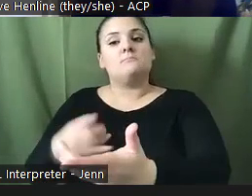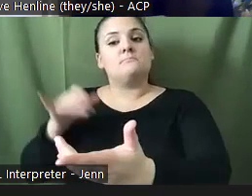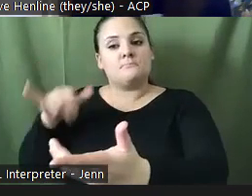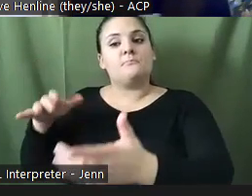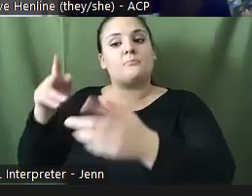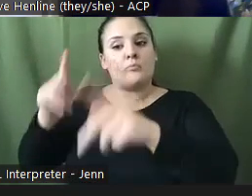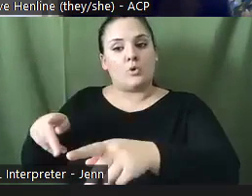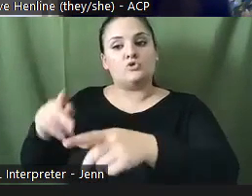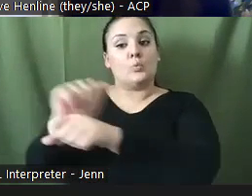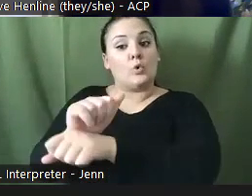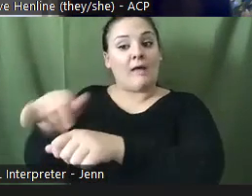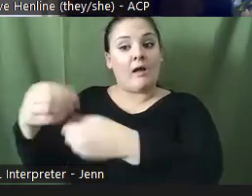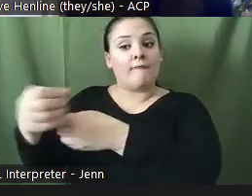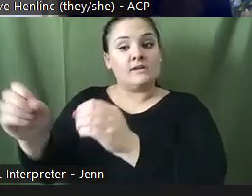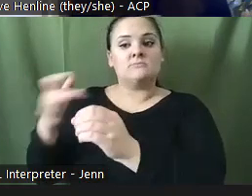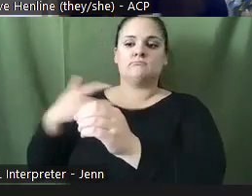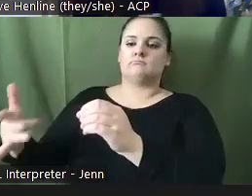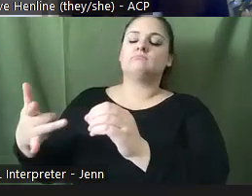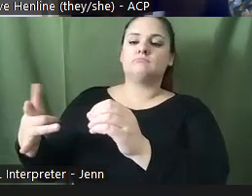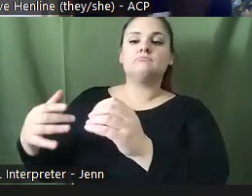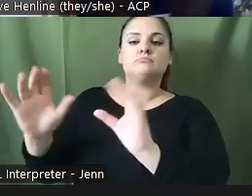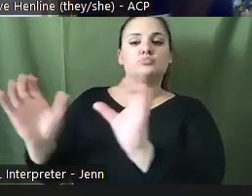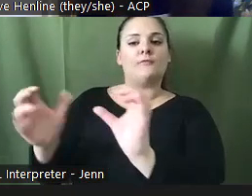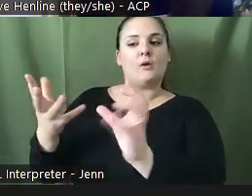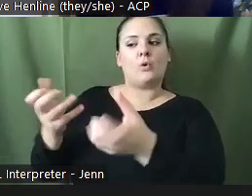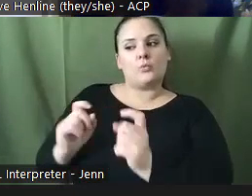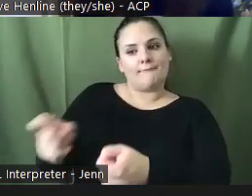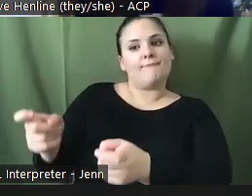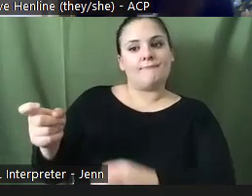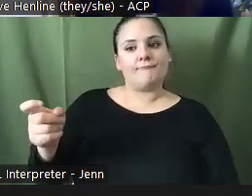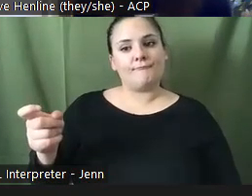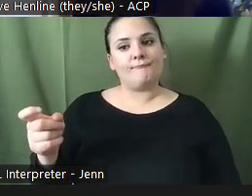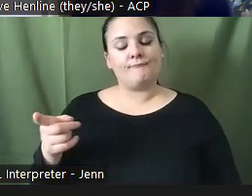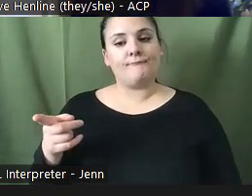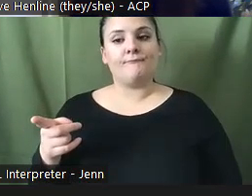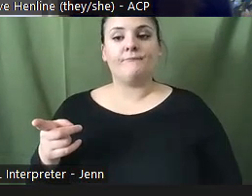or is at least familiar with the program, and can direct them on to an application assistant